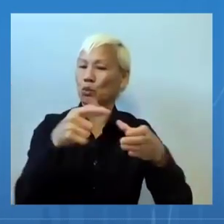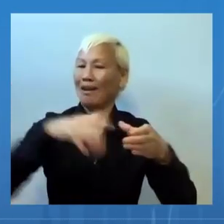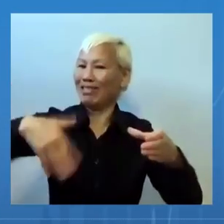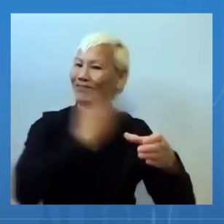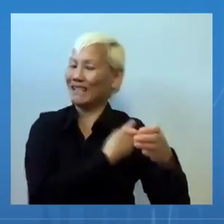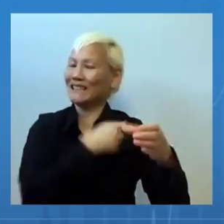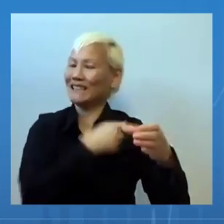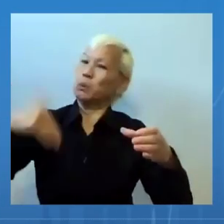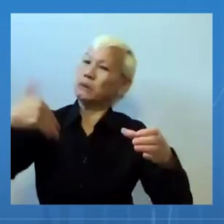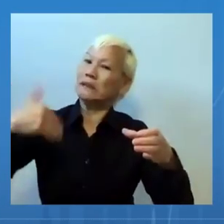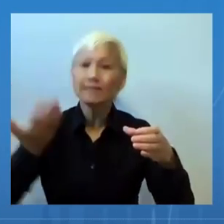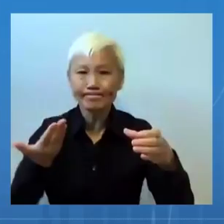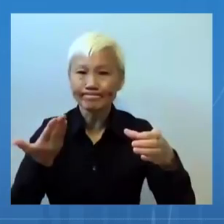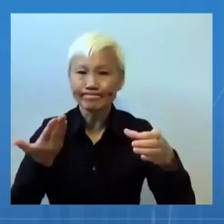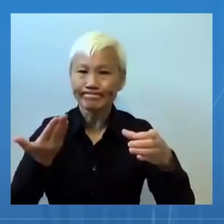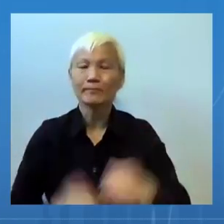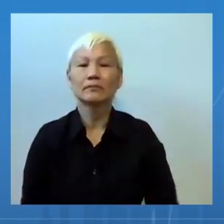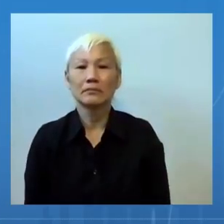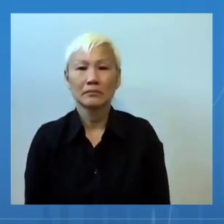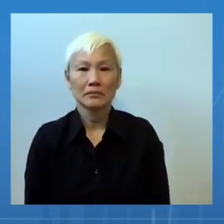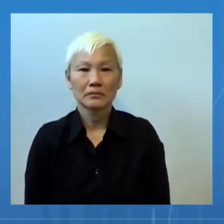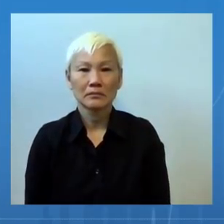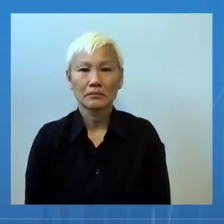Moderator: Let's go to David Lim, Politico.